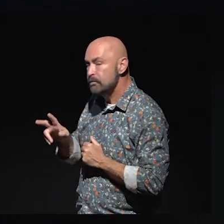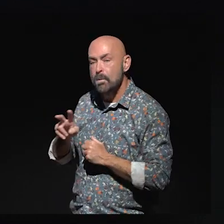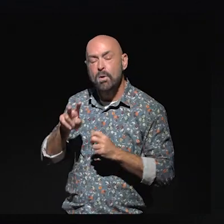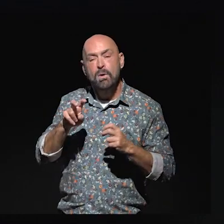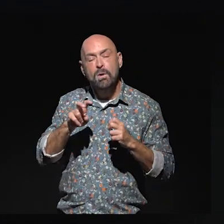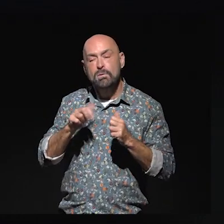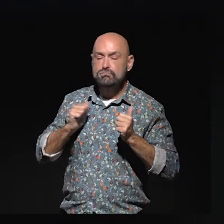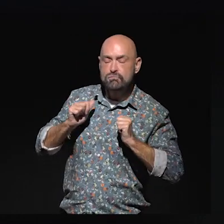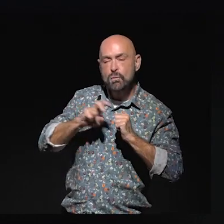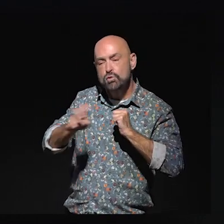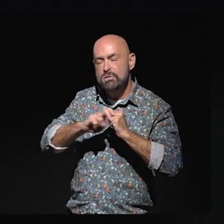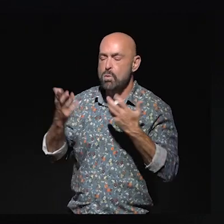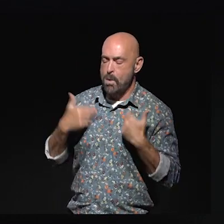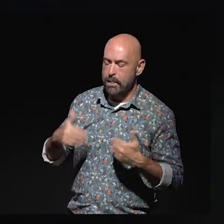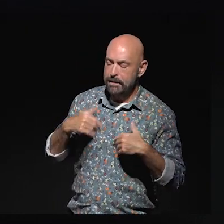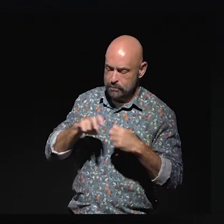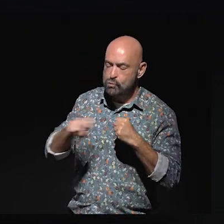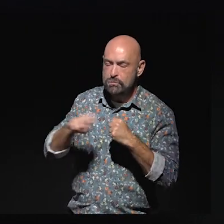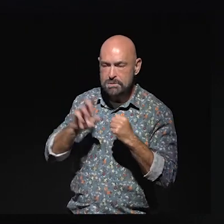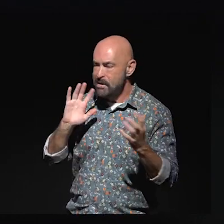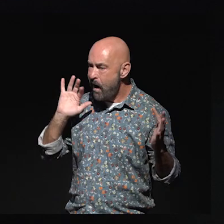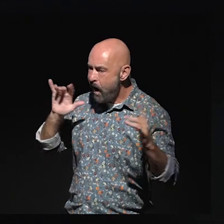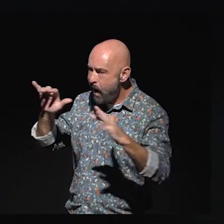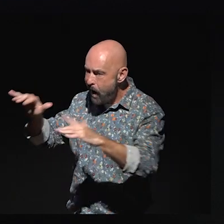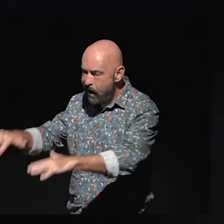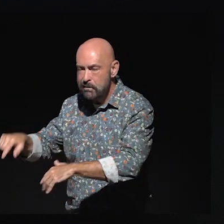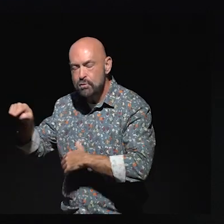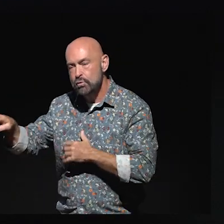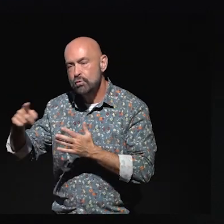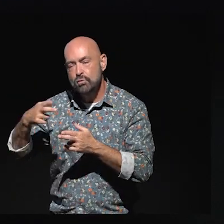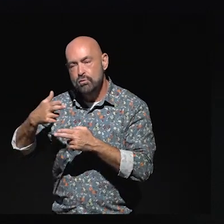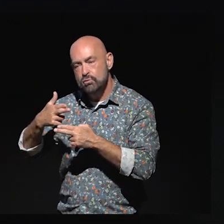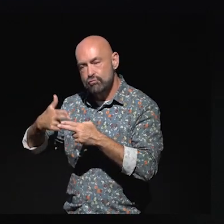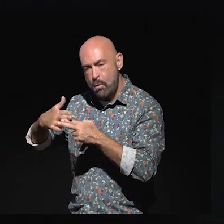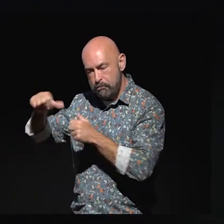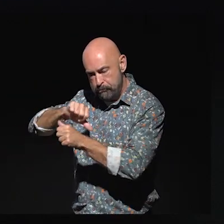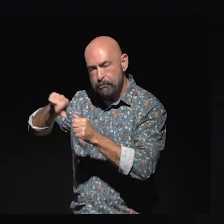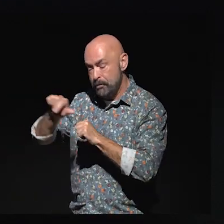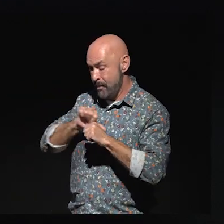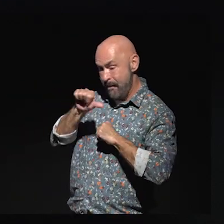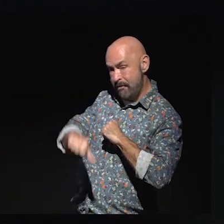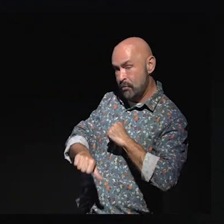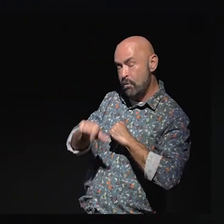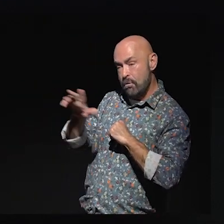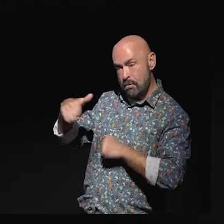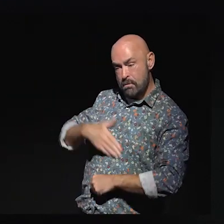the wealthy tourists, obviously, pouring into Rome in the years after the fall of Napoleon.